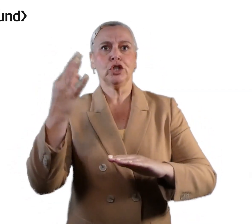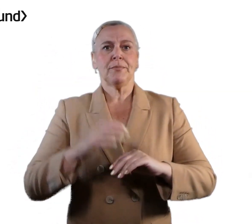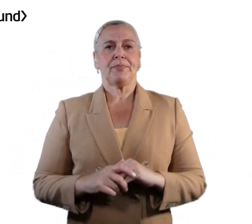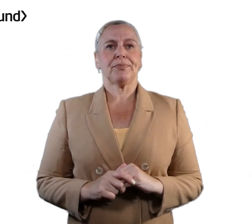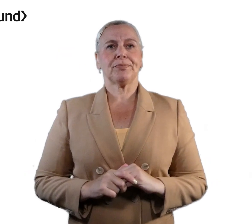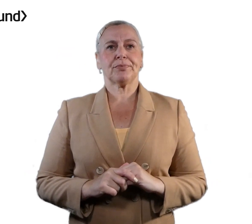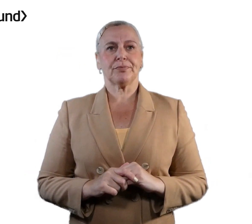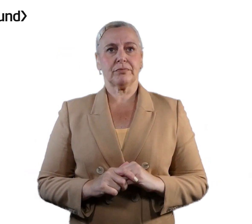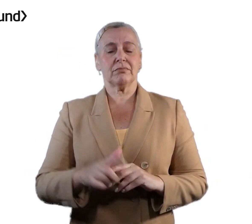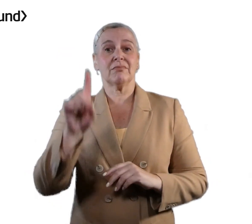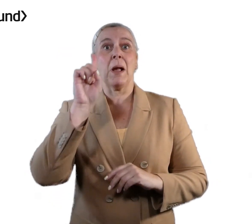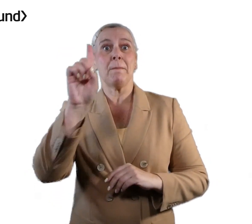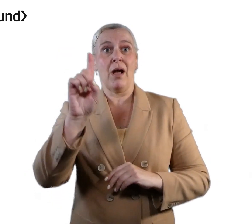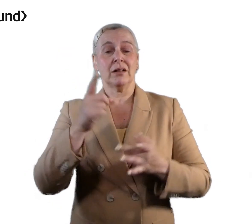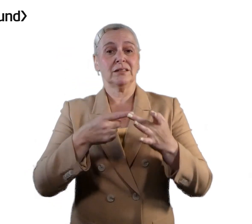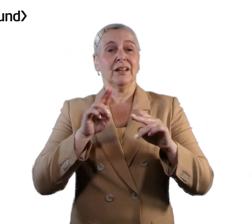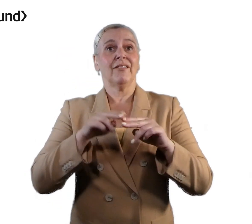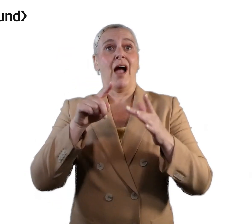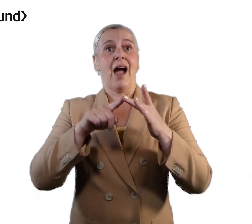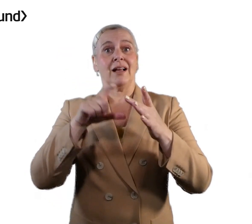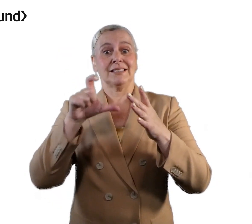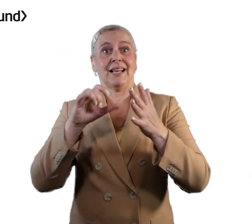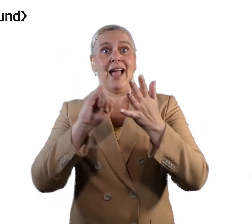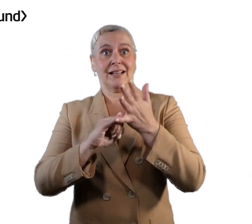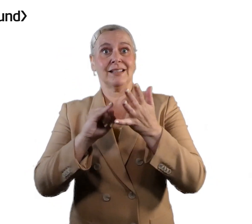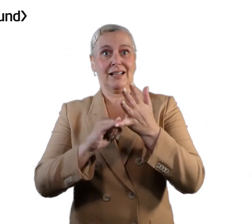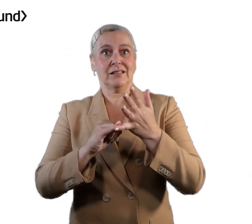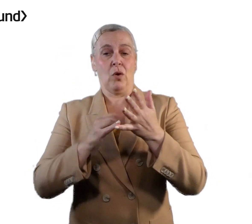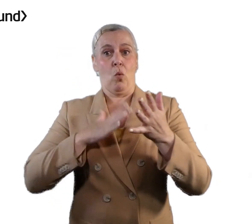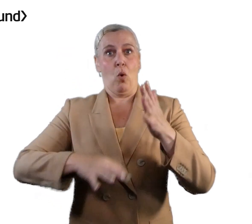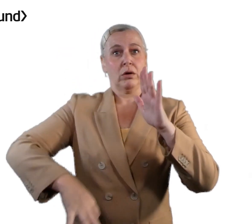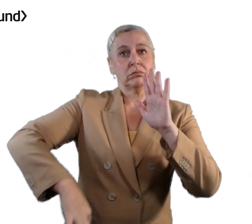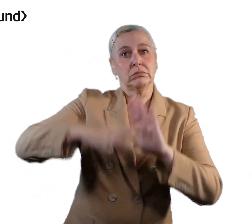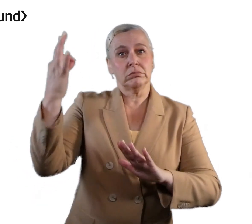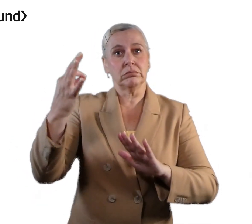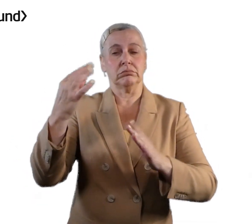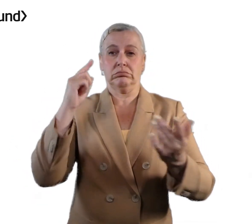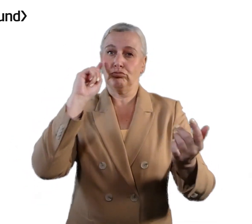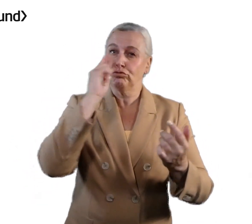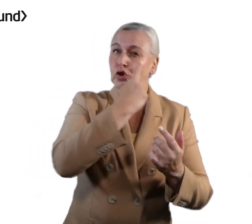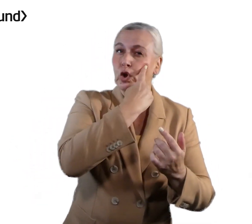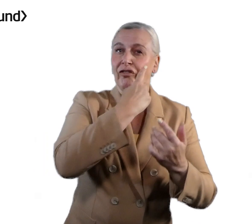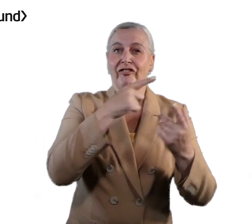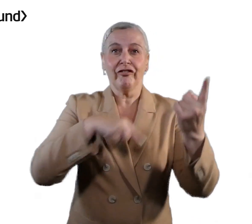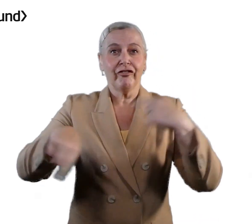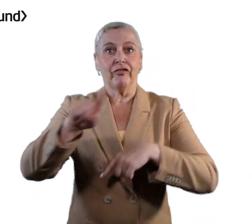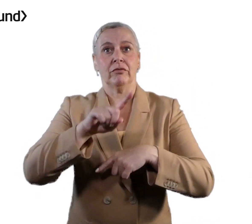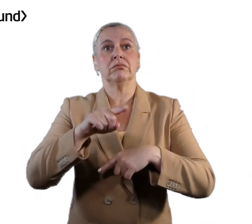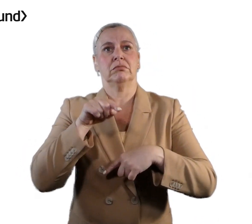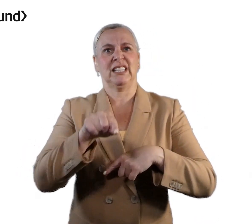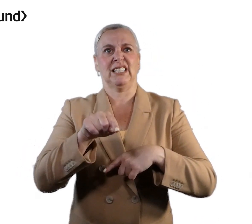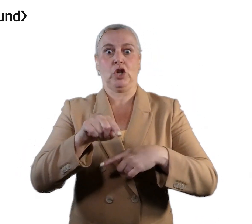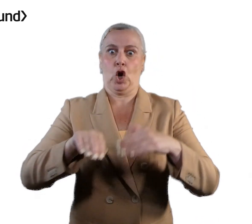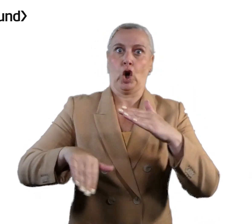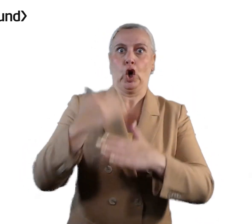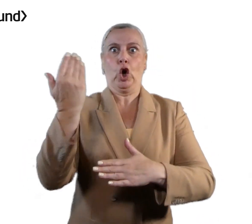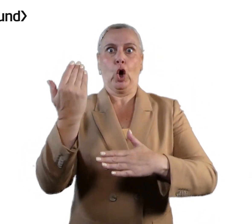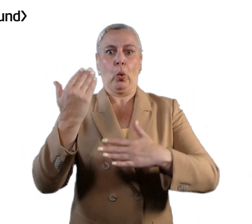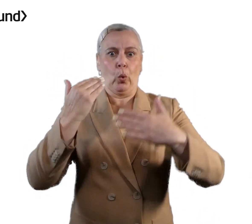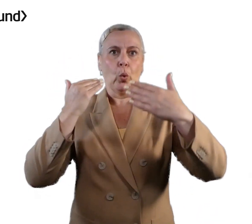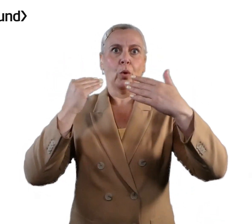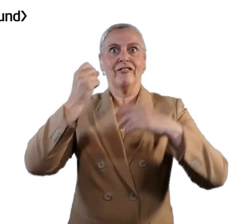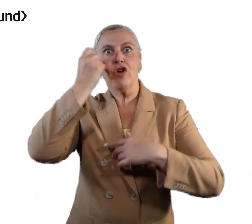However, if ICSs want to prove that this is indeed a new era,